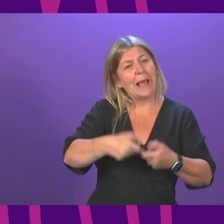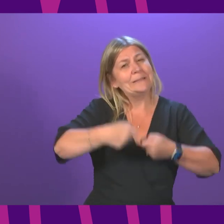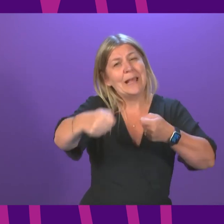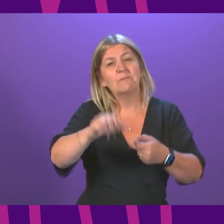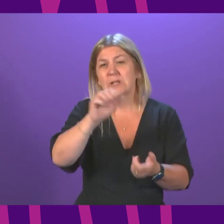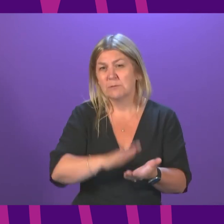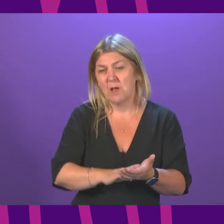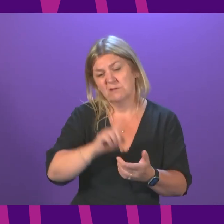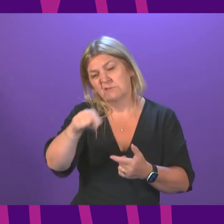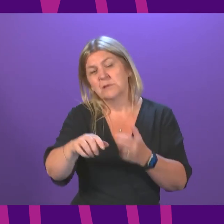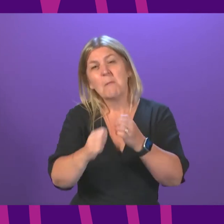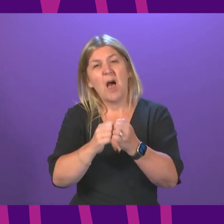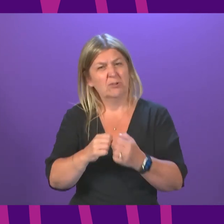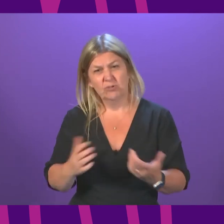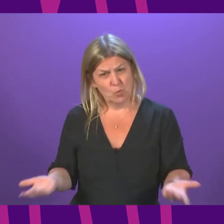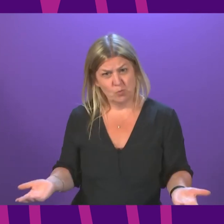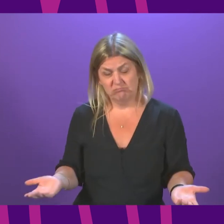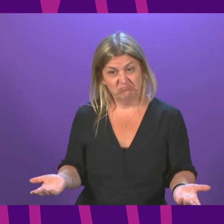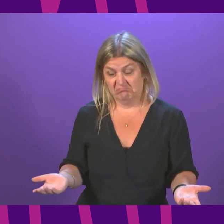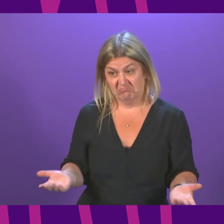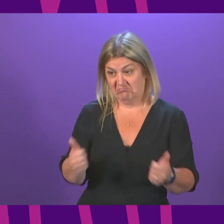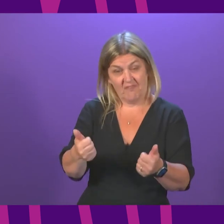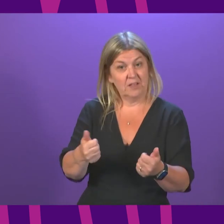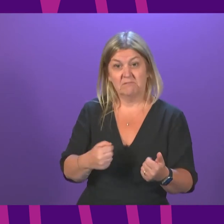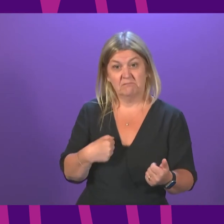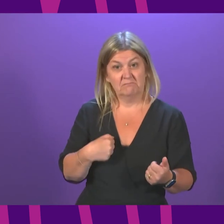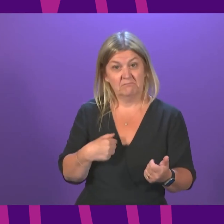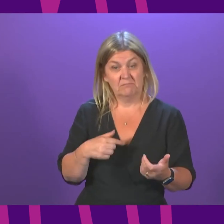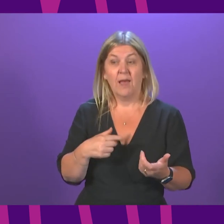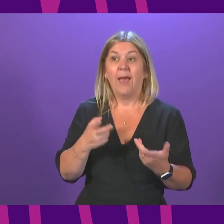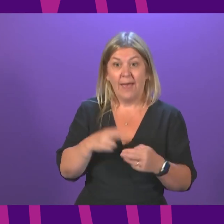However, it has been a worthwhile exercise. Jackie Baillie’s efforts to improve scrutiny